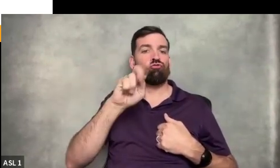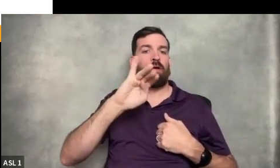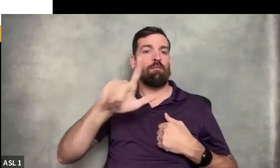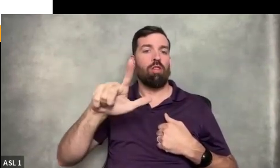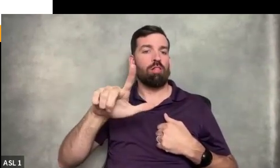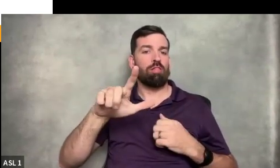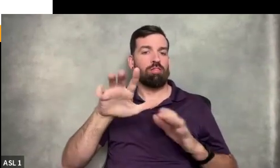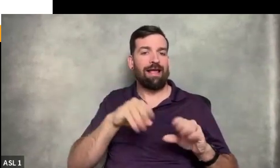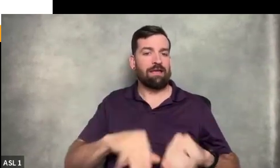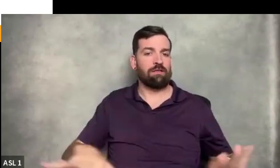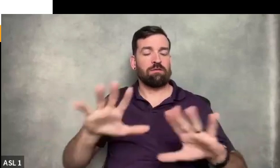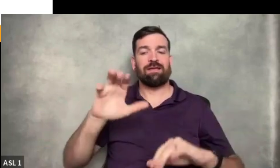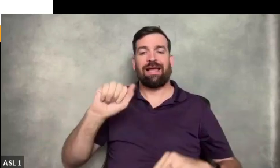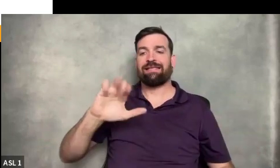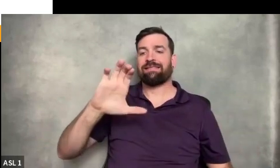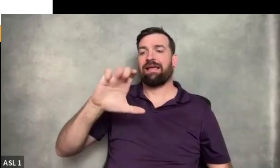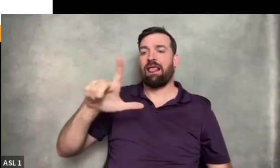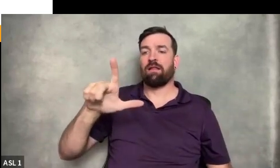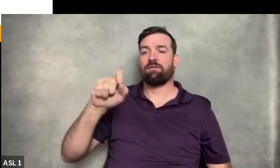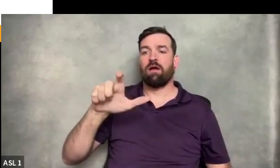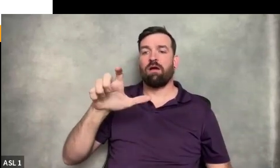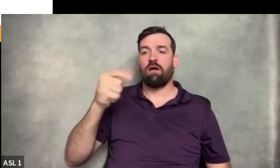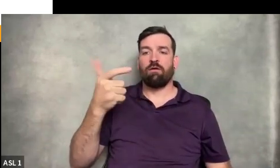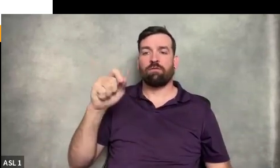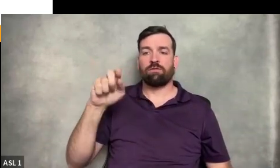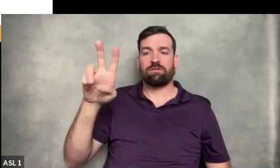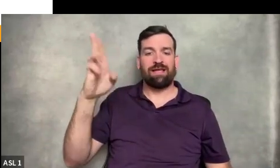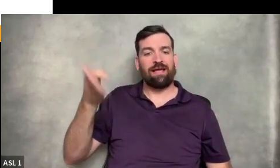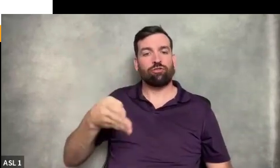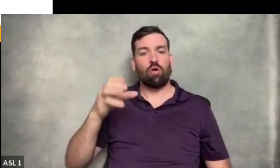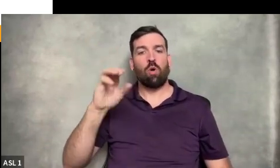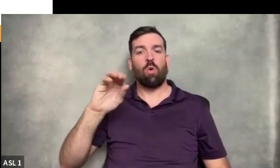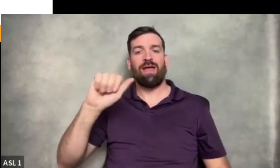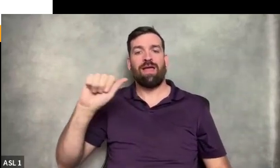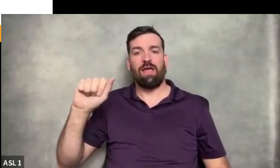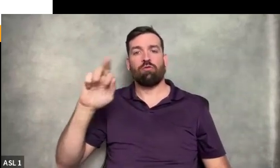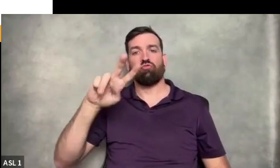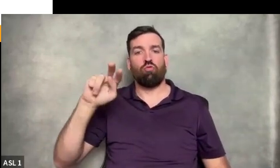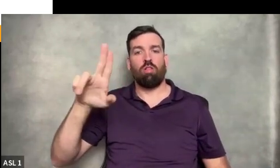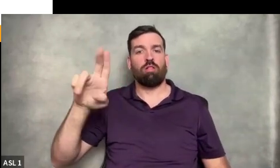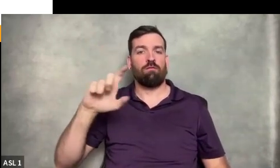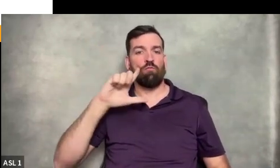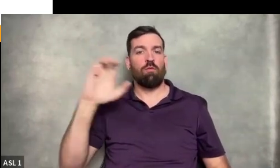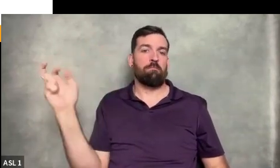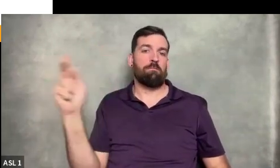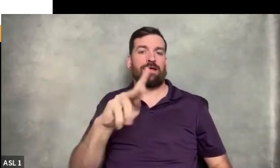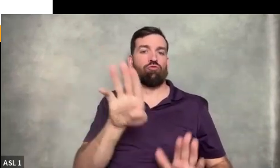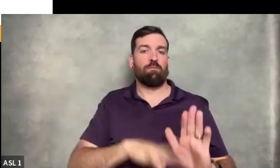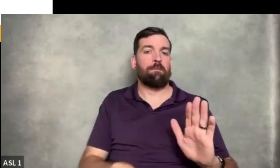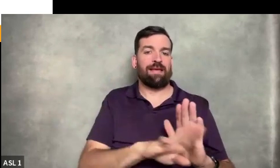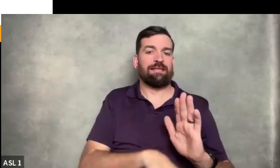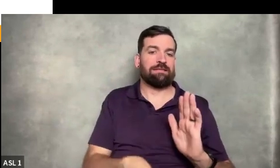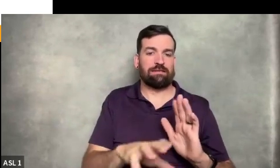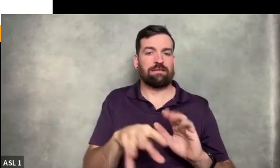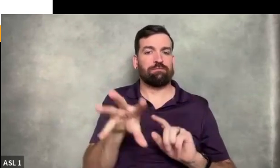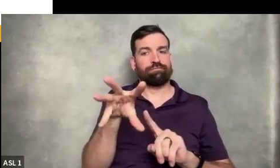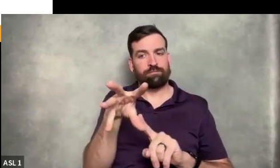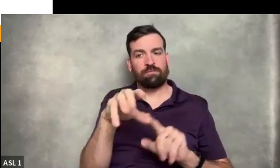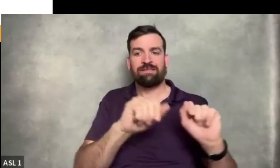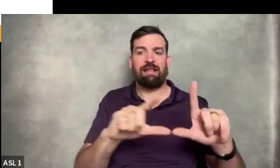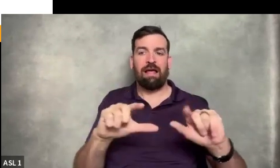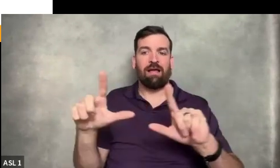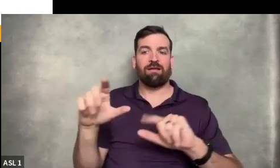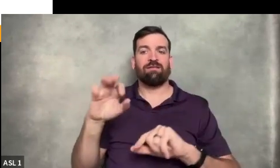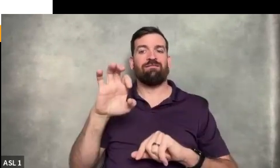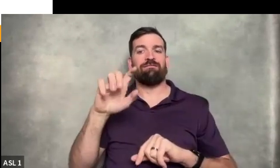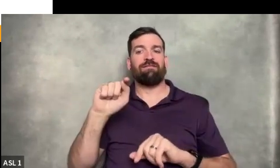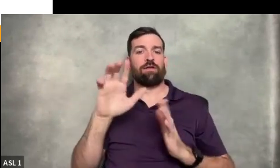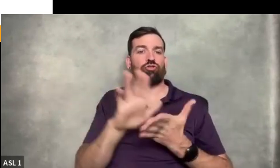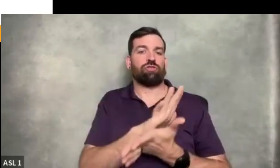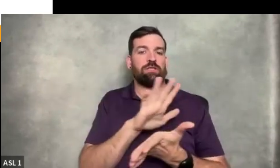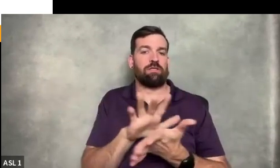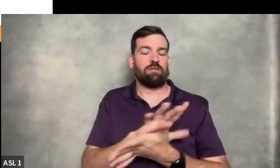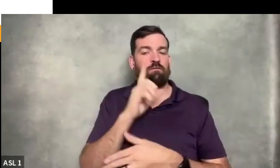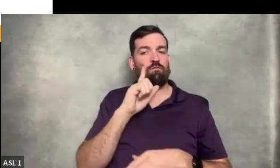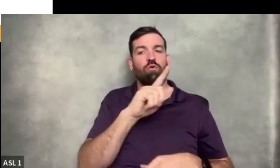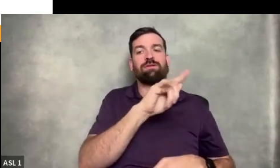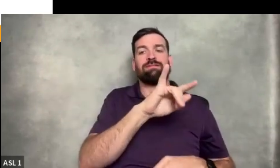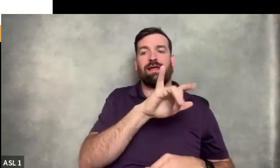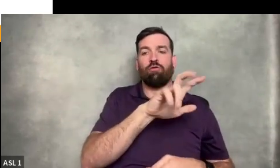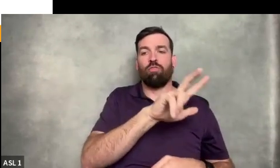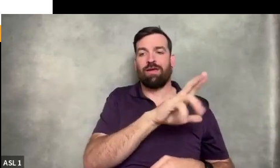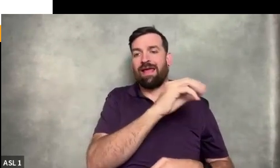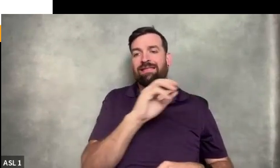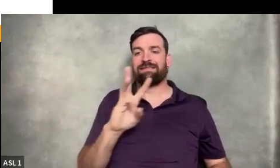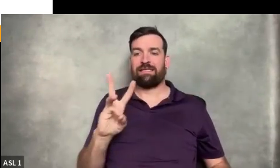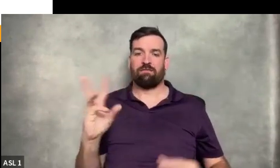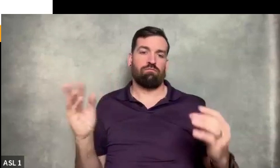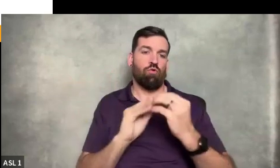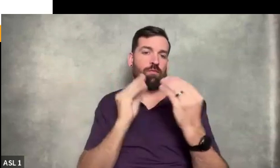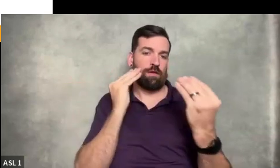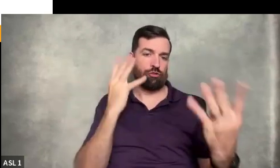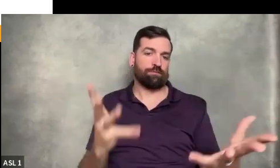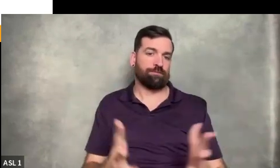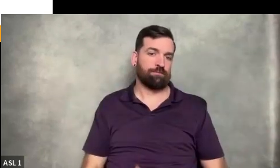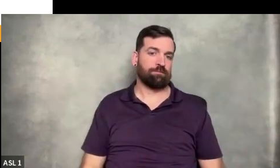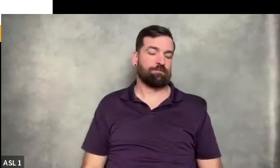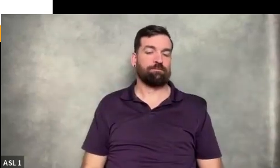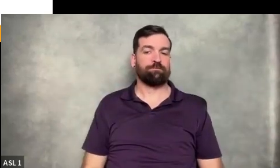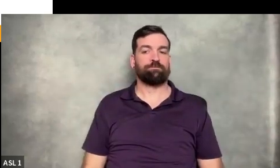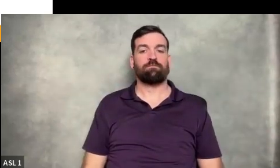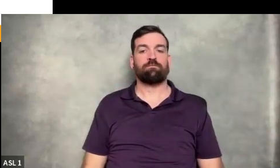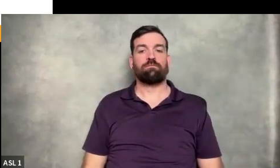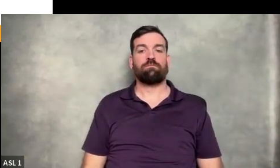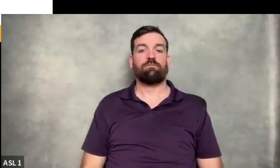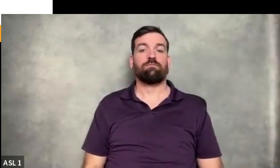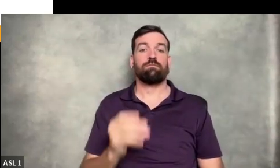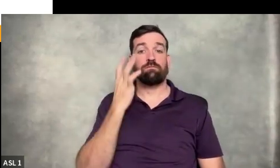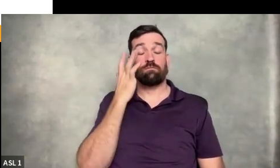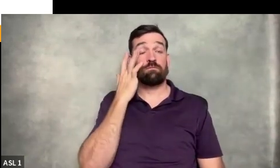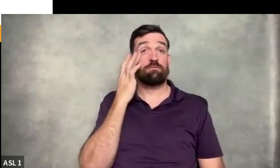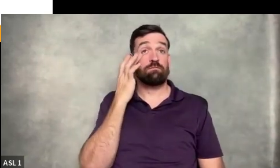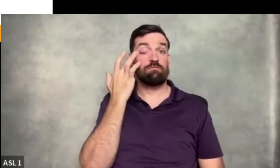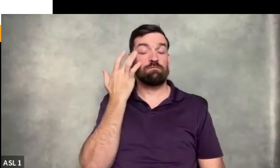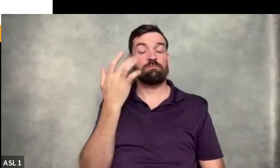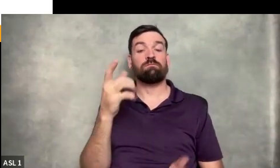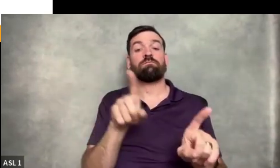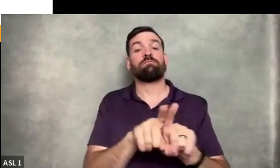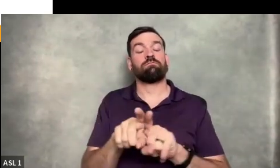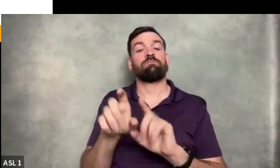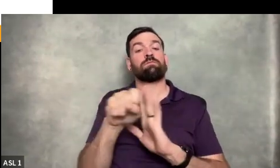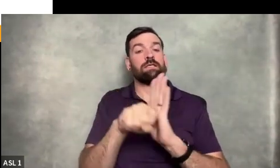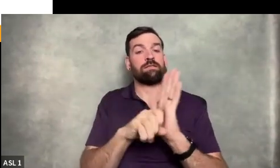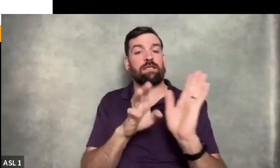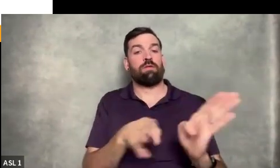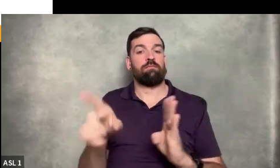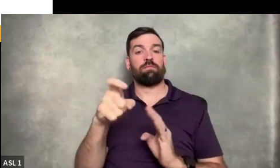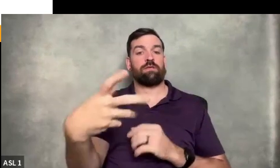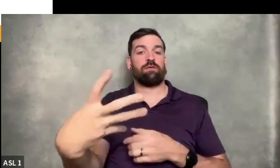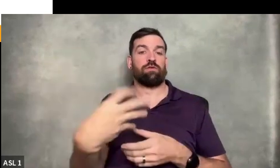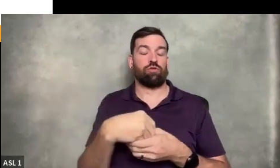information. Additionally, state plans must also address improving coordination between